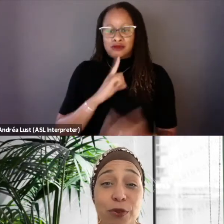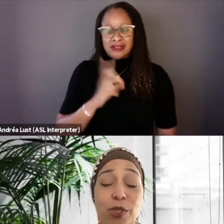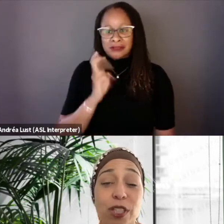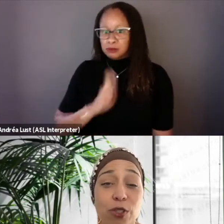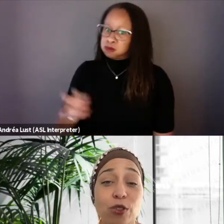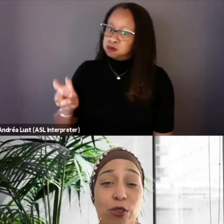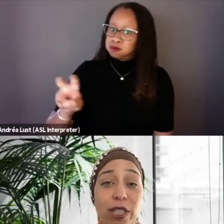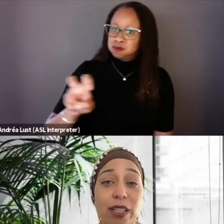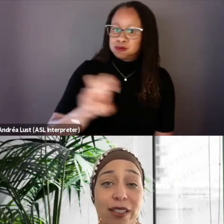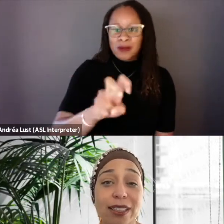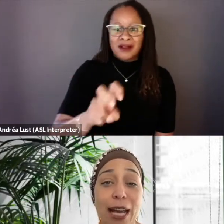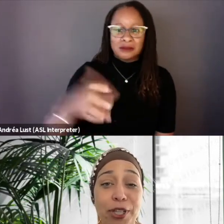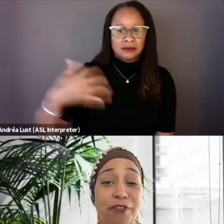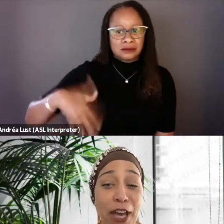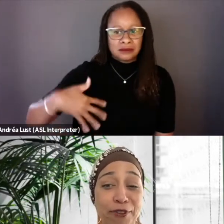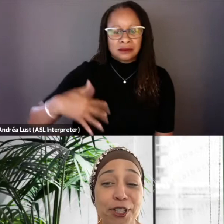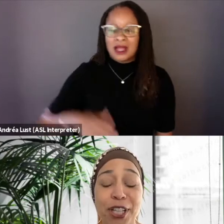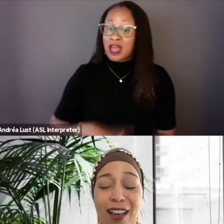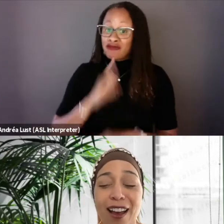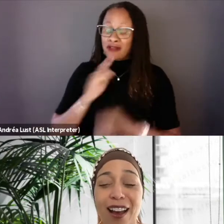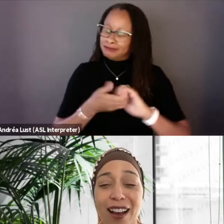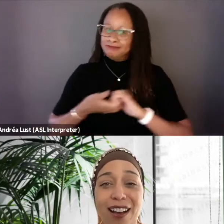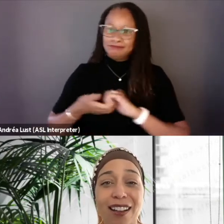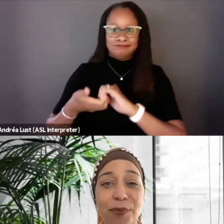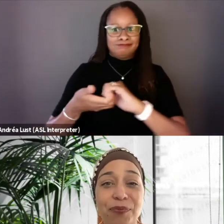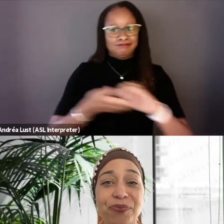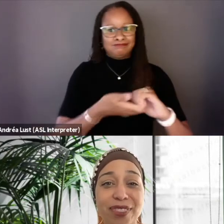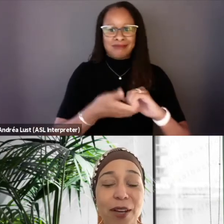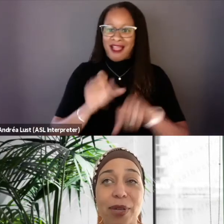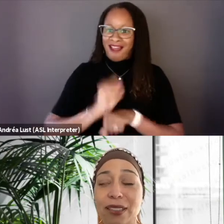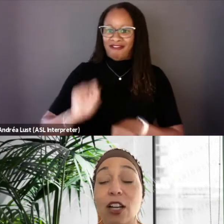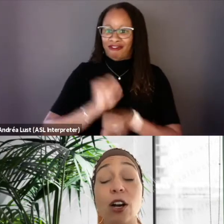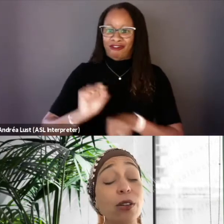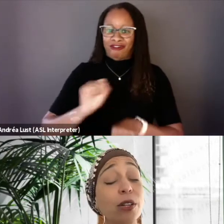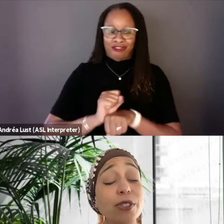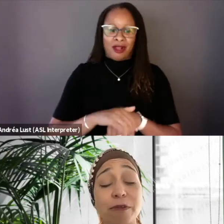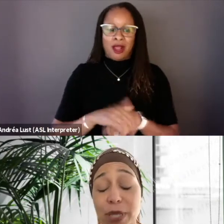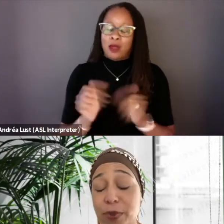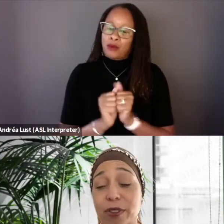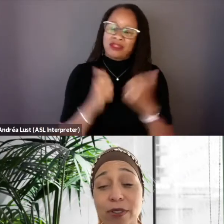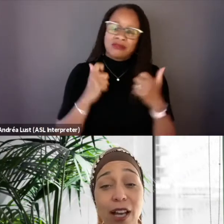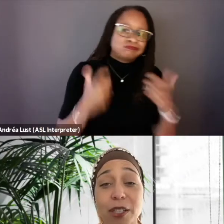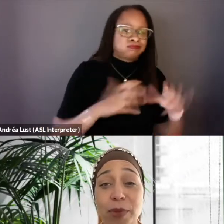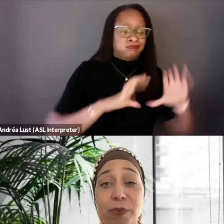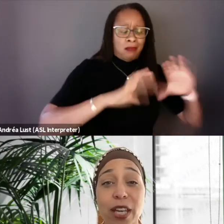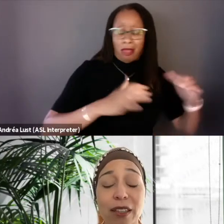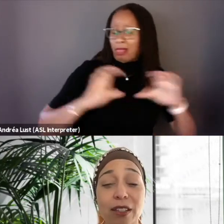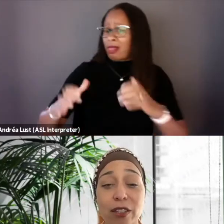It was truly a collaborative effort amongst a whole host of people. All of the people that, you know,